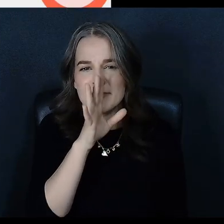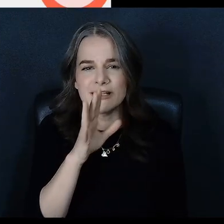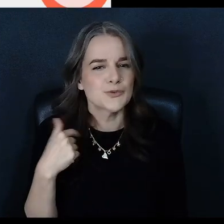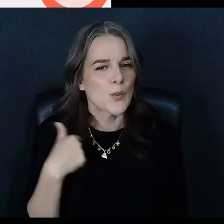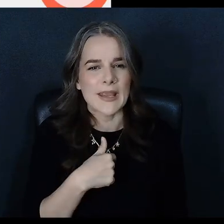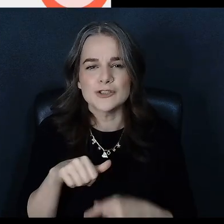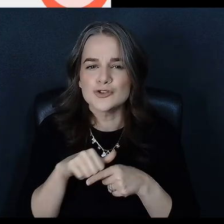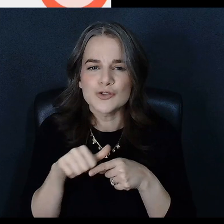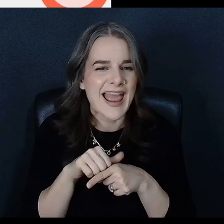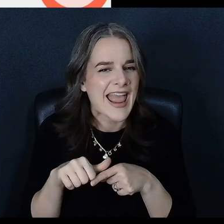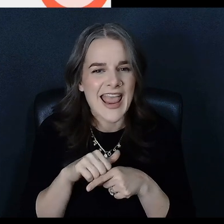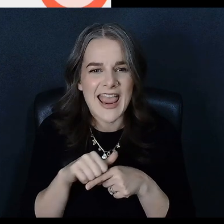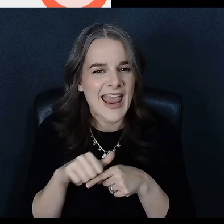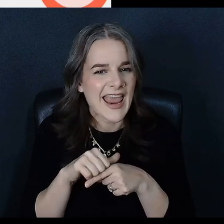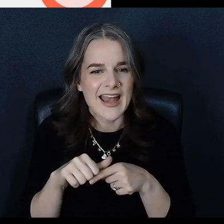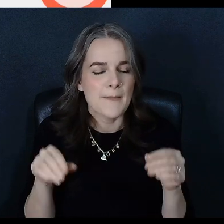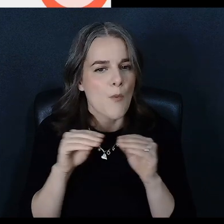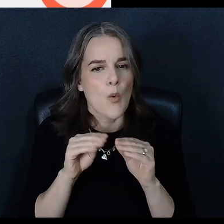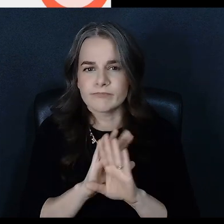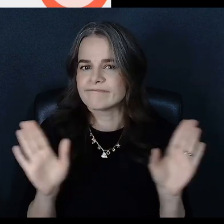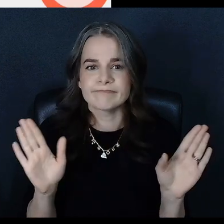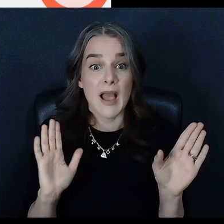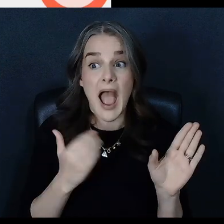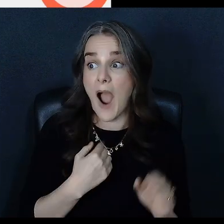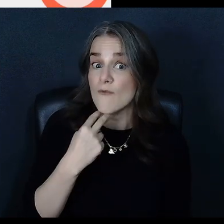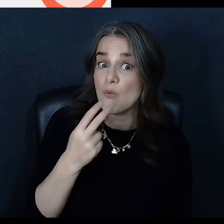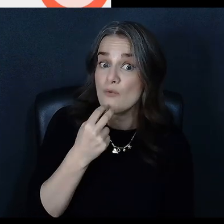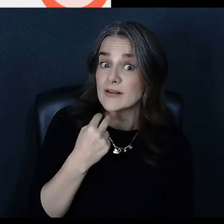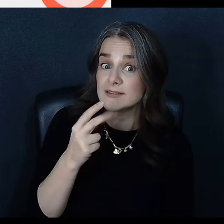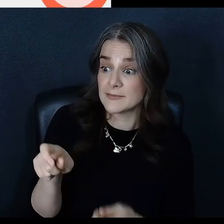We don't train it to know our voice. We just turn it on.